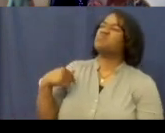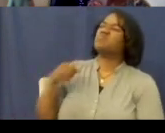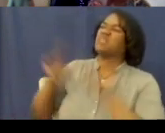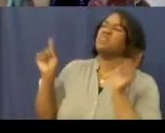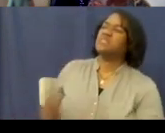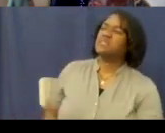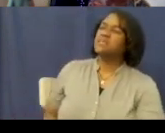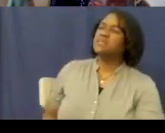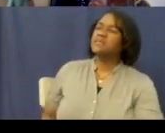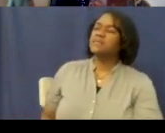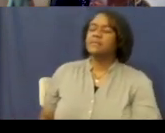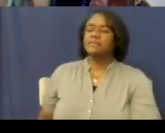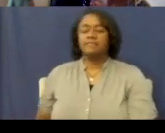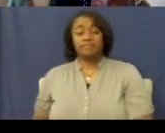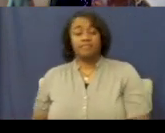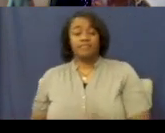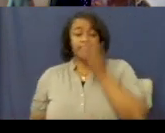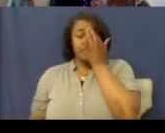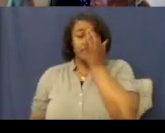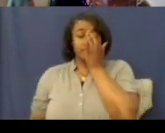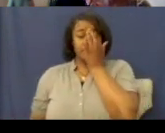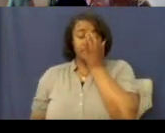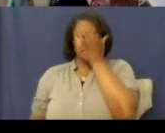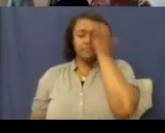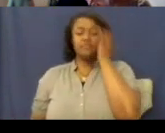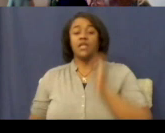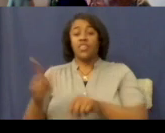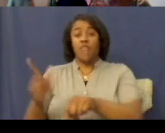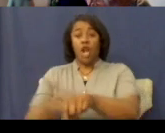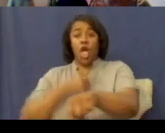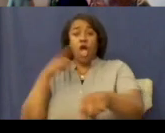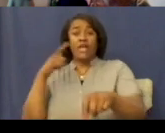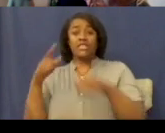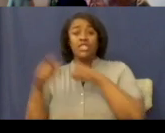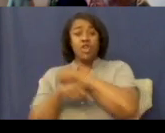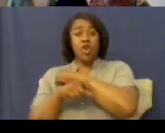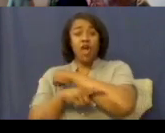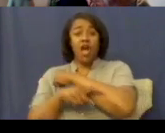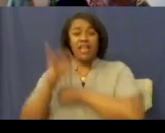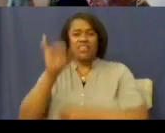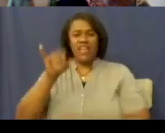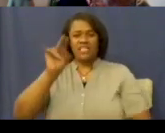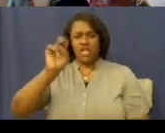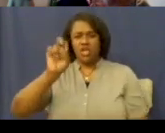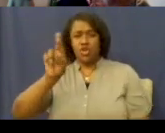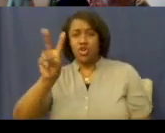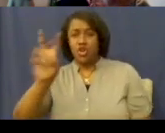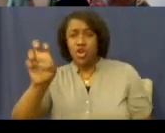Nina Schor: And the longest neuron -- a neuron is a nerve cell that's inside the brain,